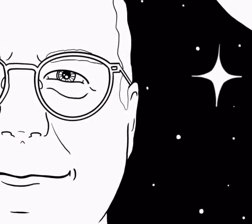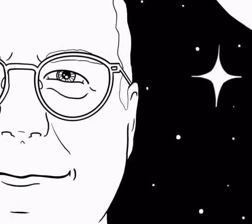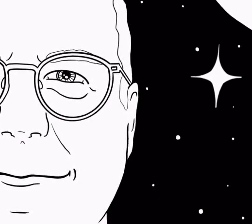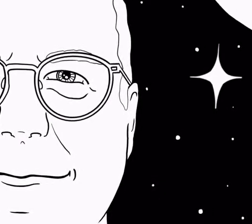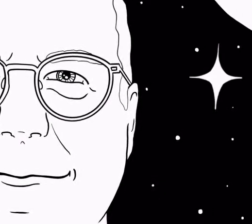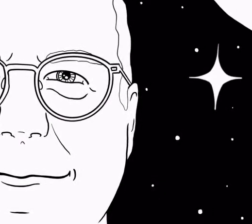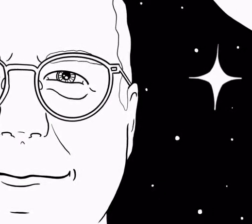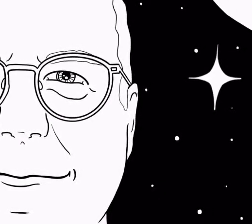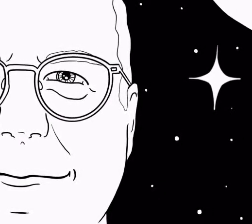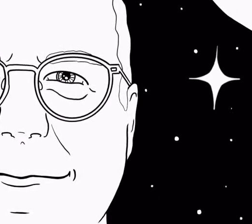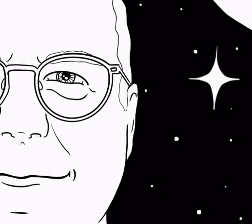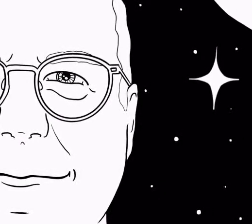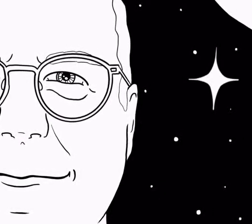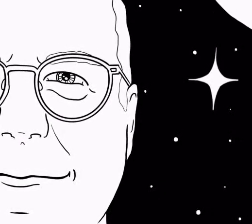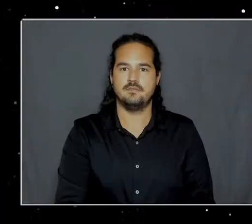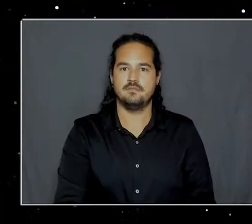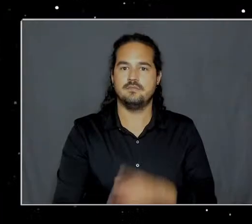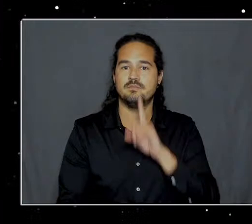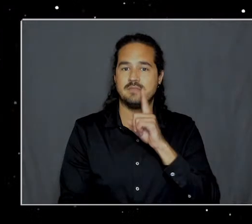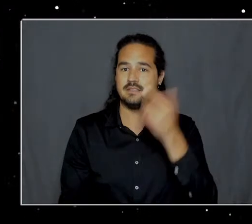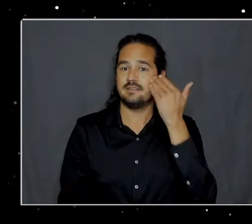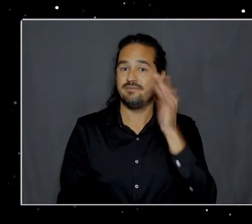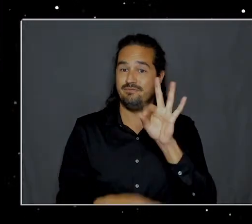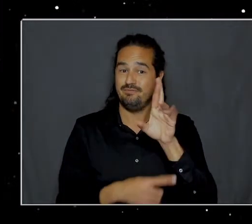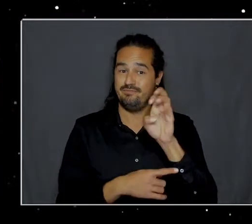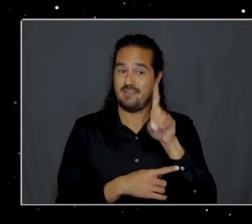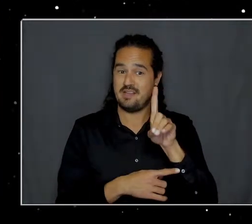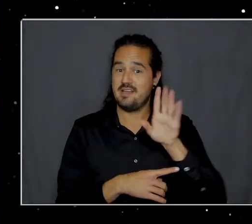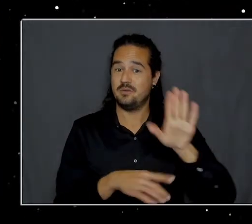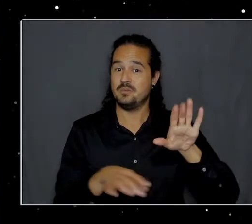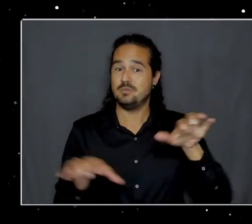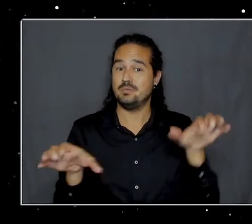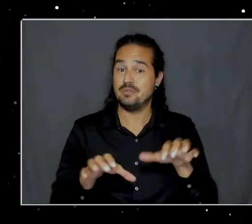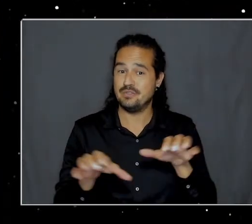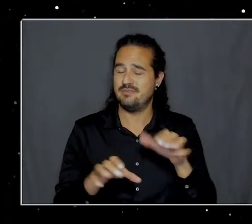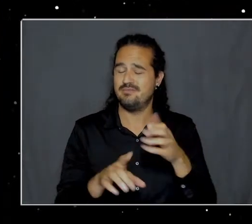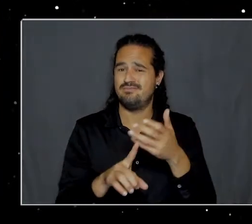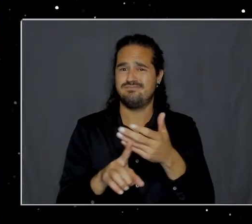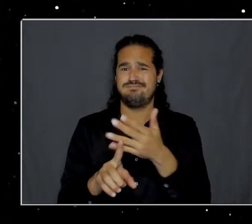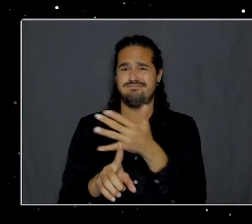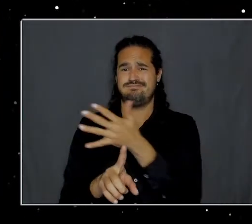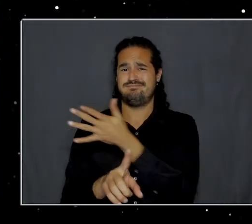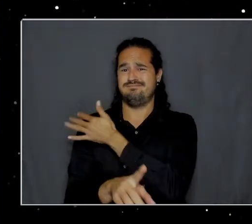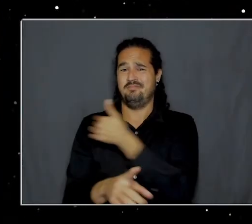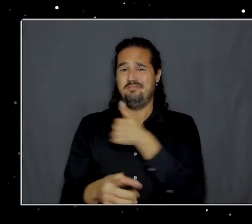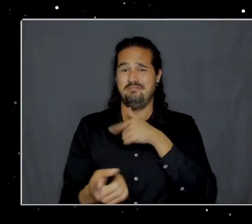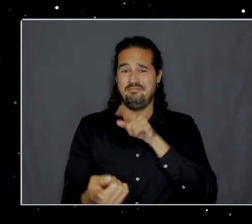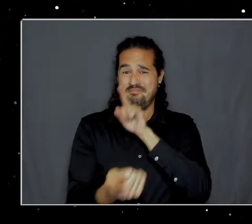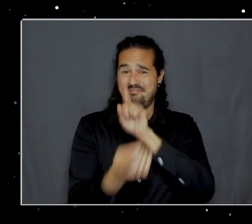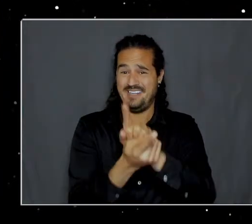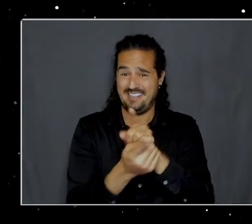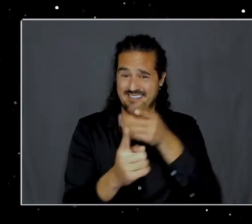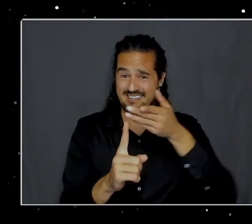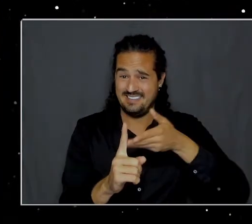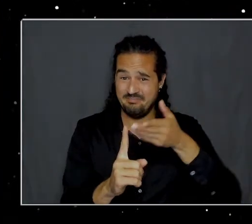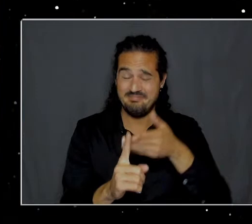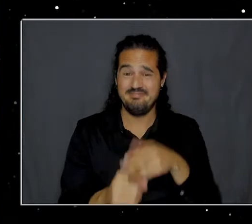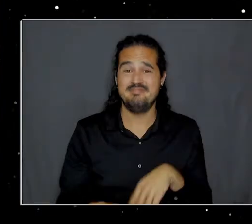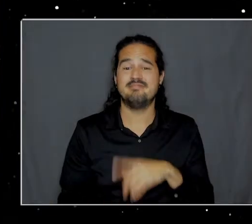LA ROND BAKER: I ACTUALLY KNEW ABOUT FRED AND HIS WORK LONG BEFORE I MET HIM.